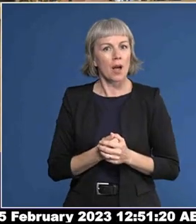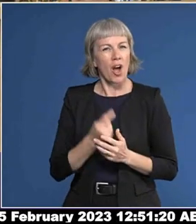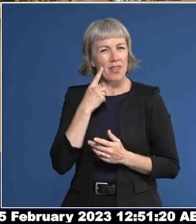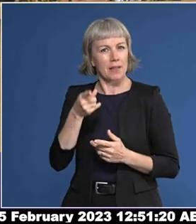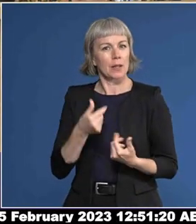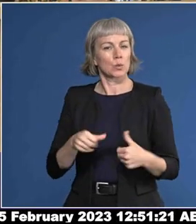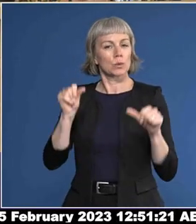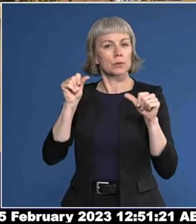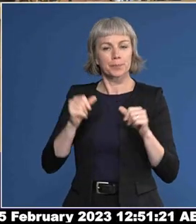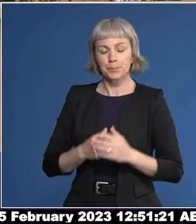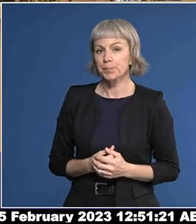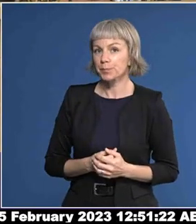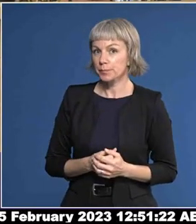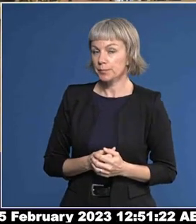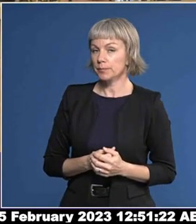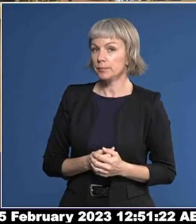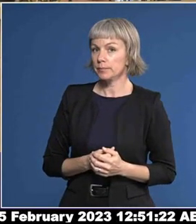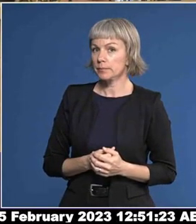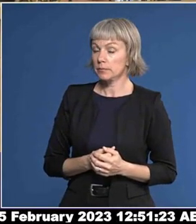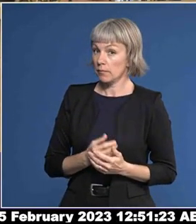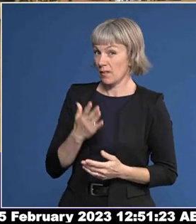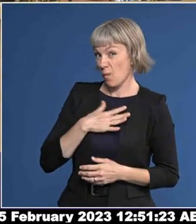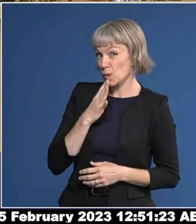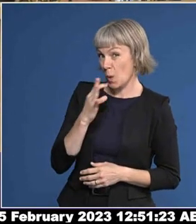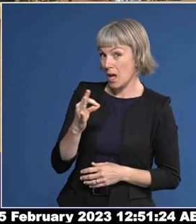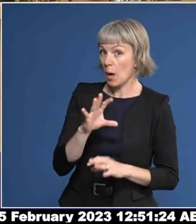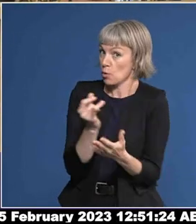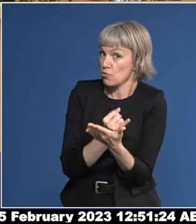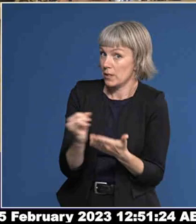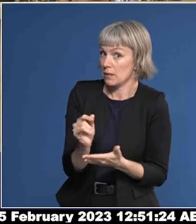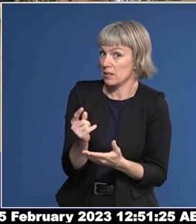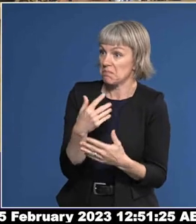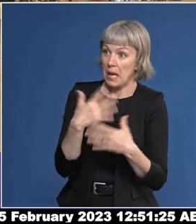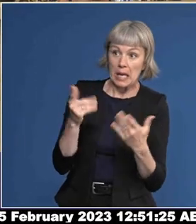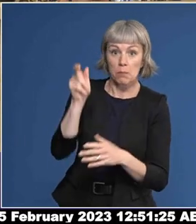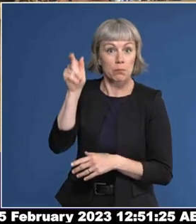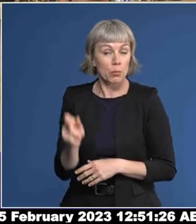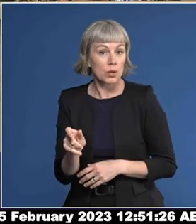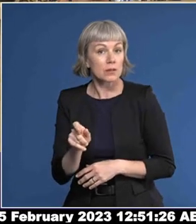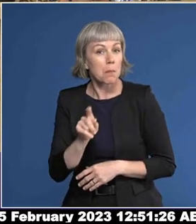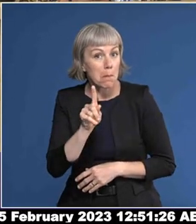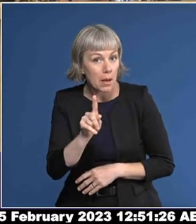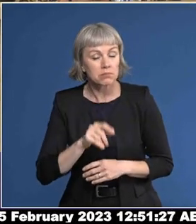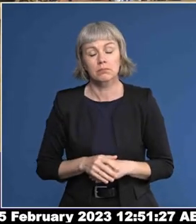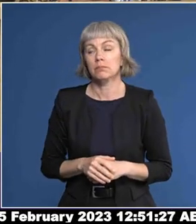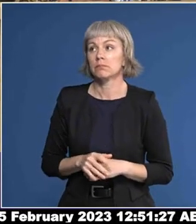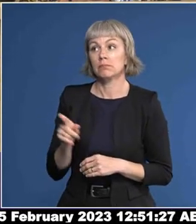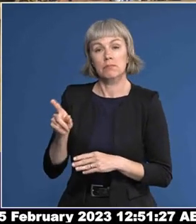Can I ask you this - and I mean no criticism of any person when I say this. No. MS EASTMAN: But if the board has basically remained the same with one or